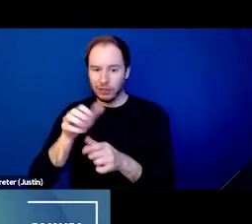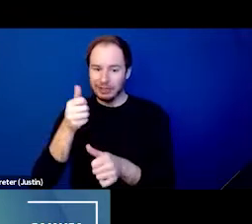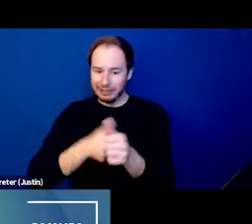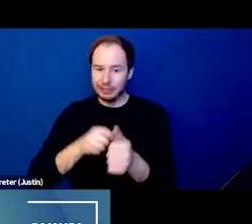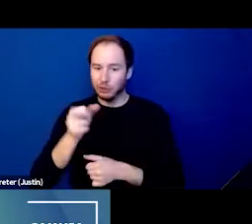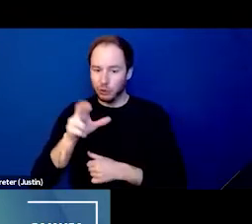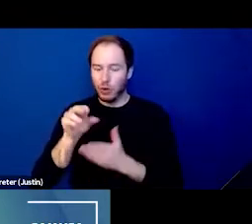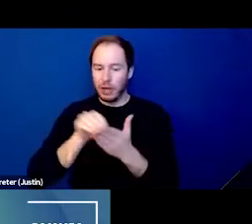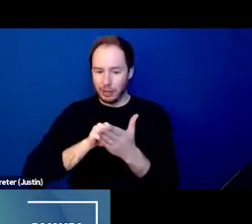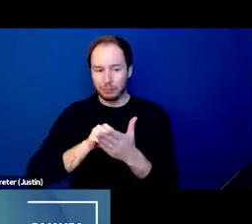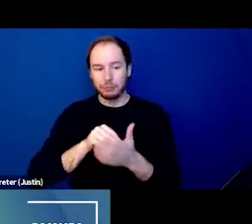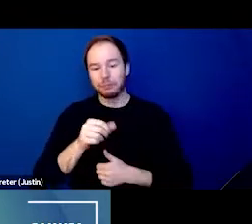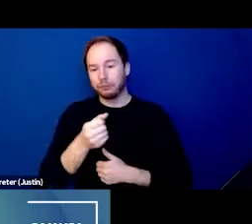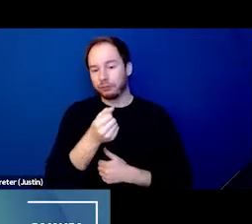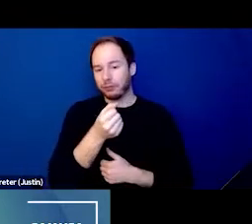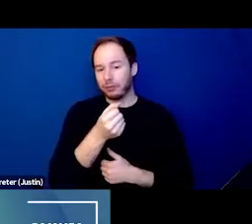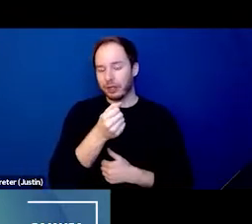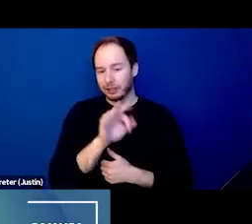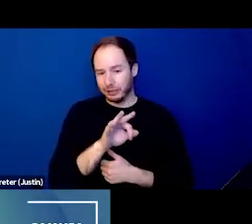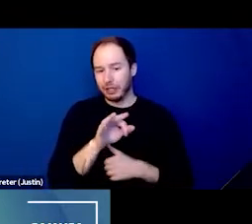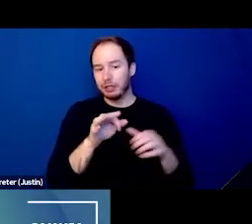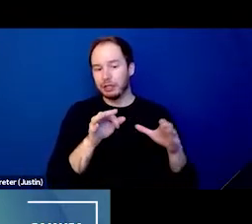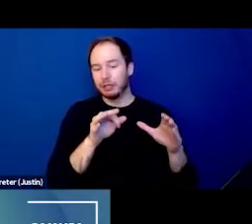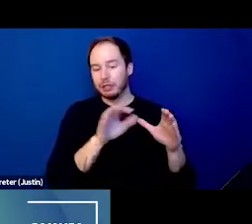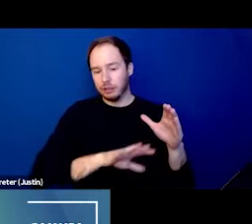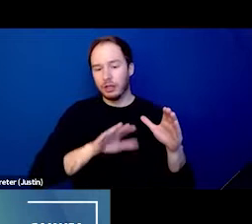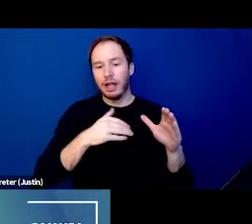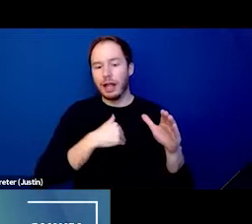Native individuals make disproportionate share of the people